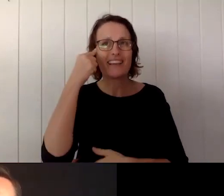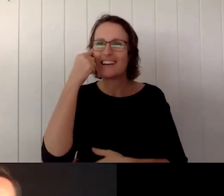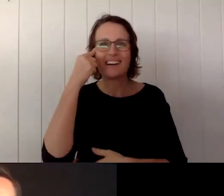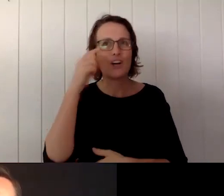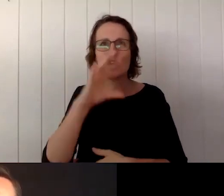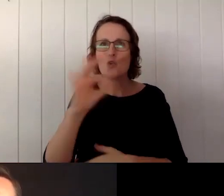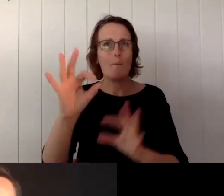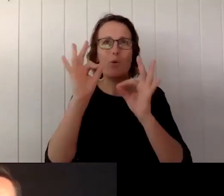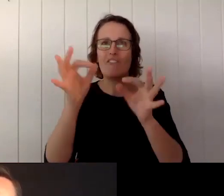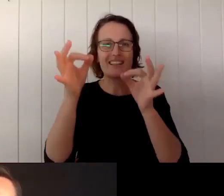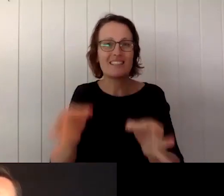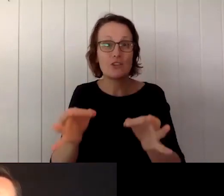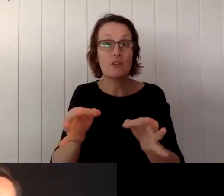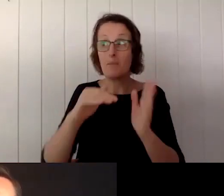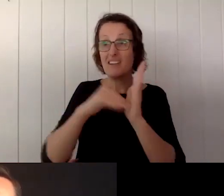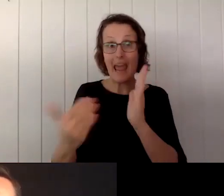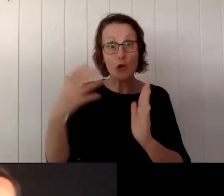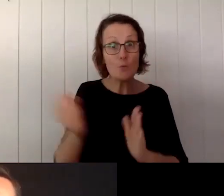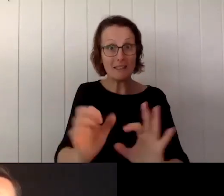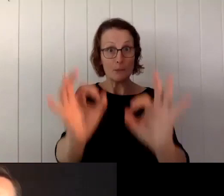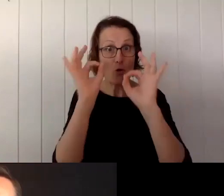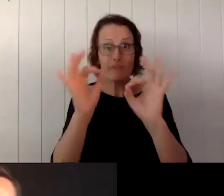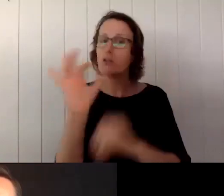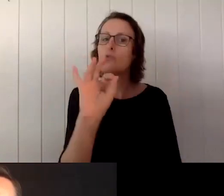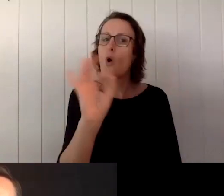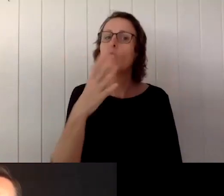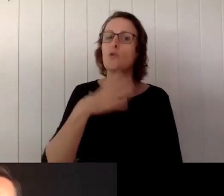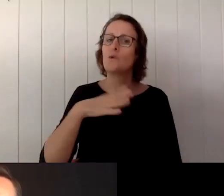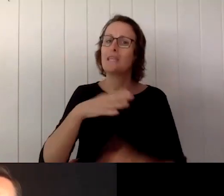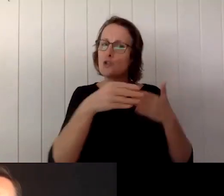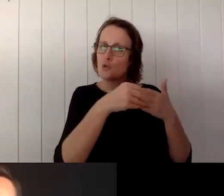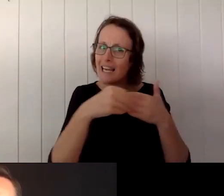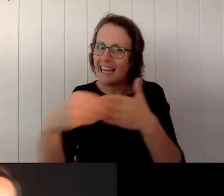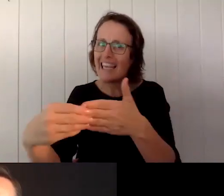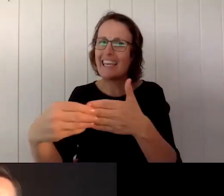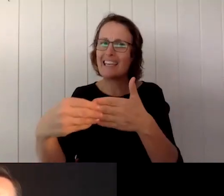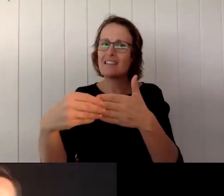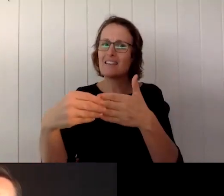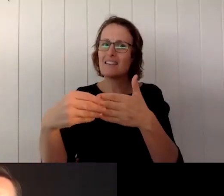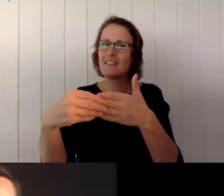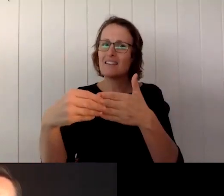perfection. Now's the time for leading and for taking actions, and